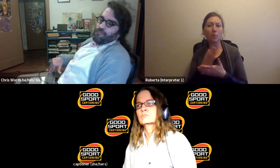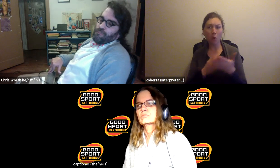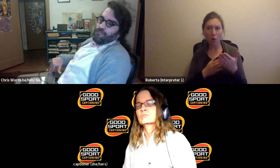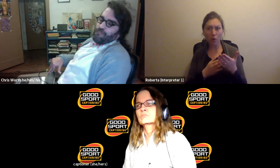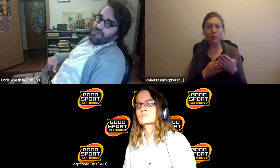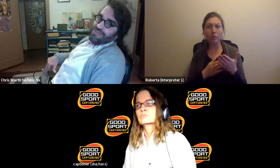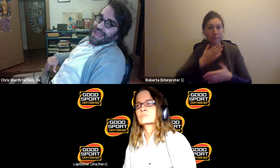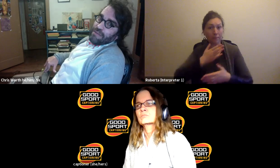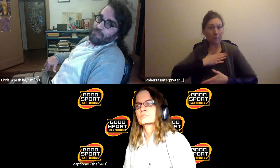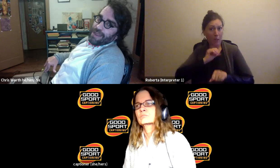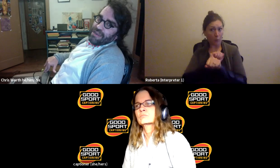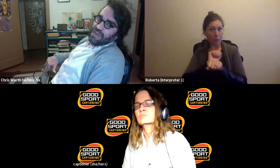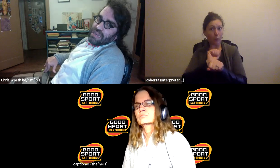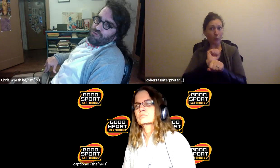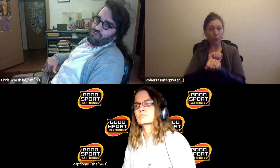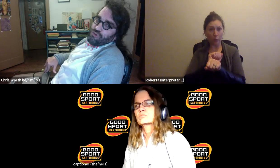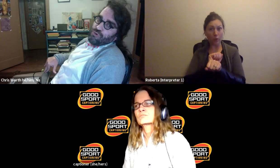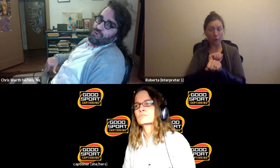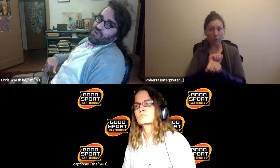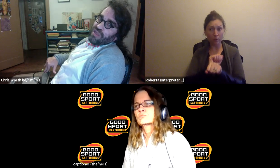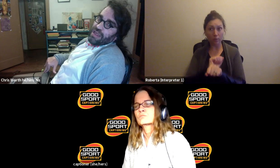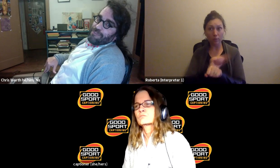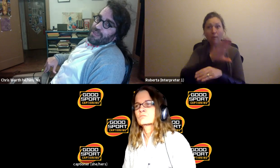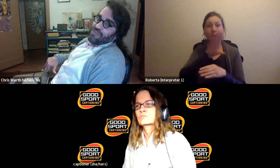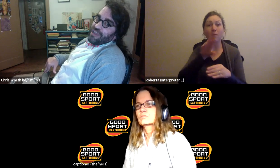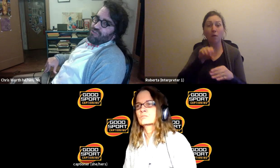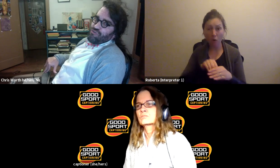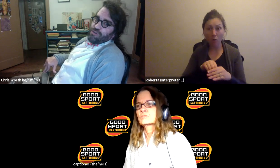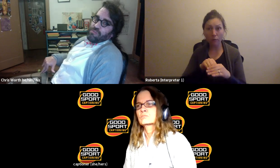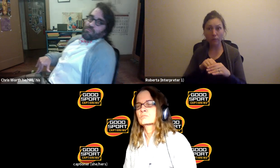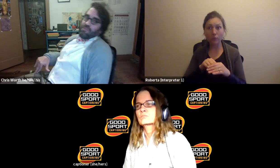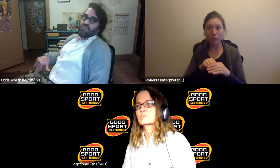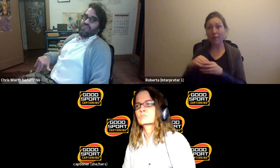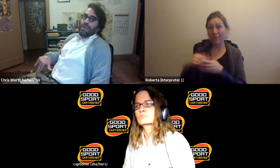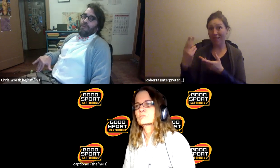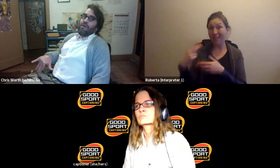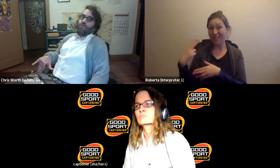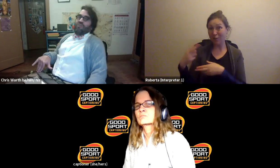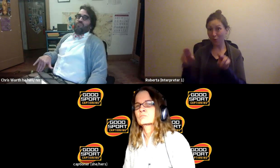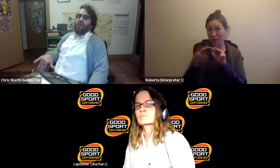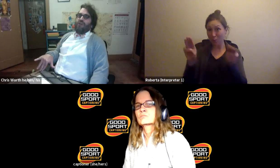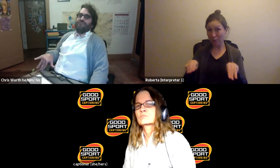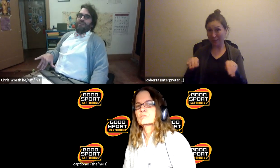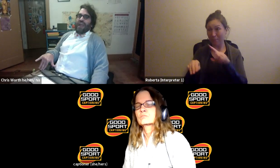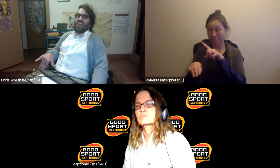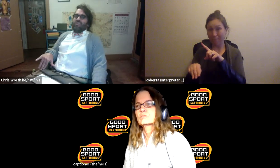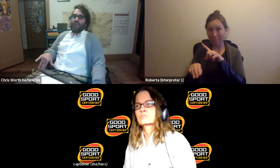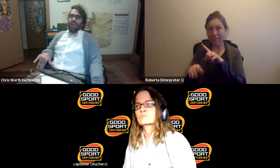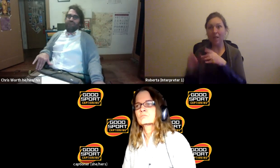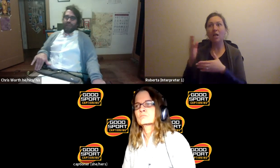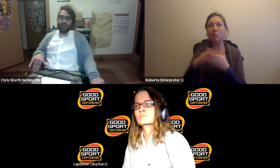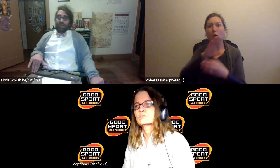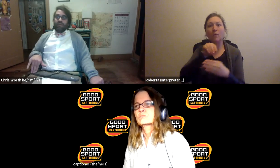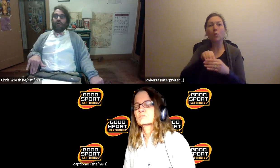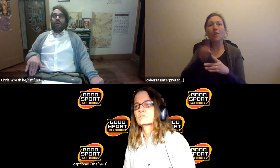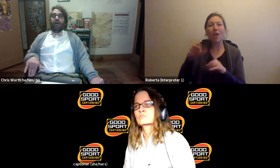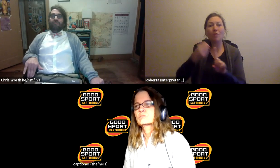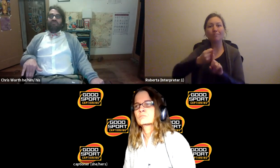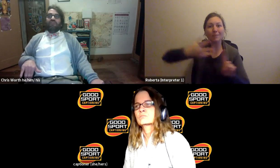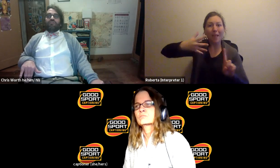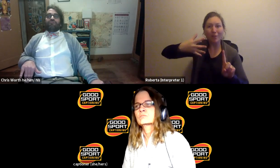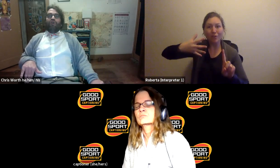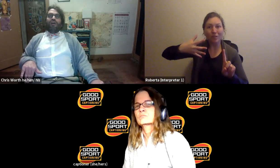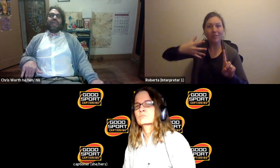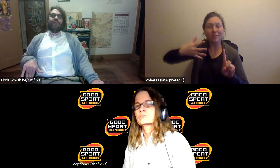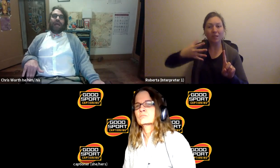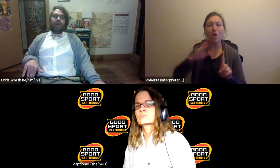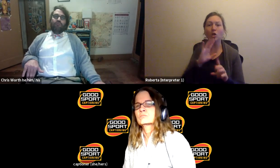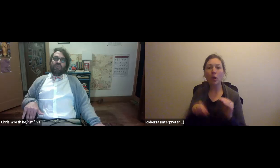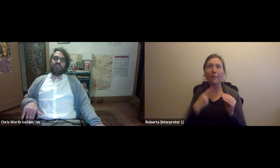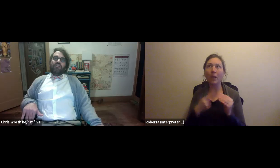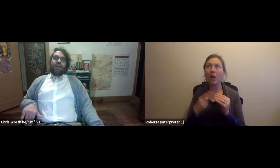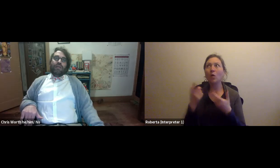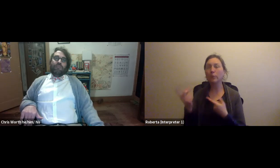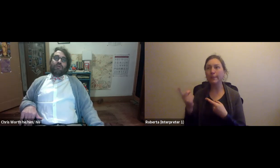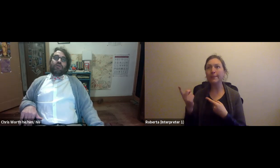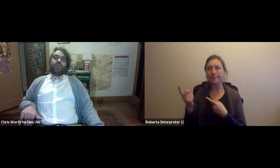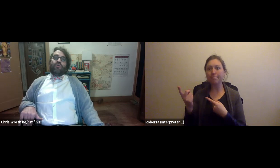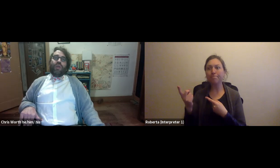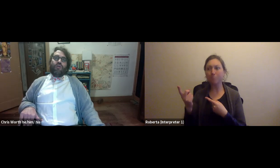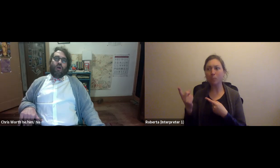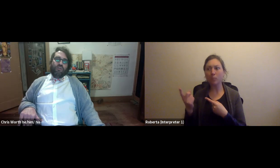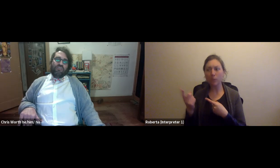my work that went into the History Museum was part of their expansion of talking about queer artists,